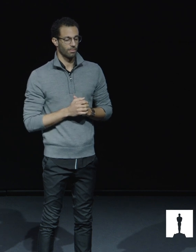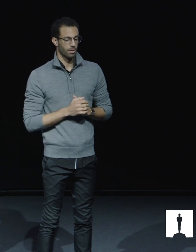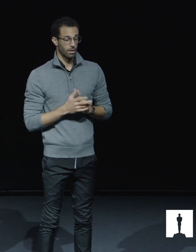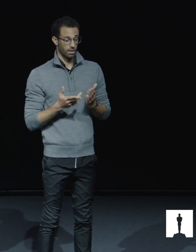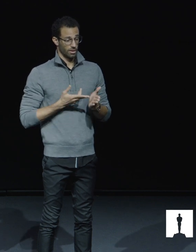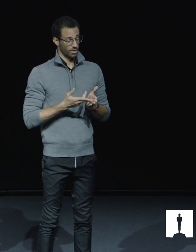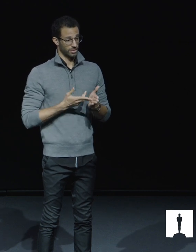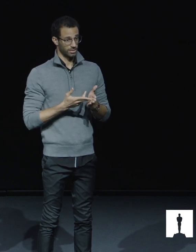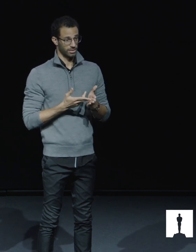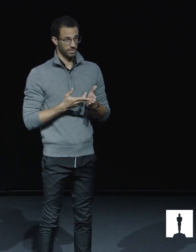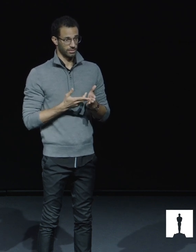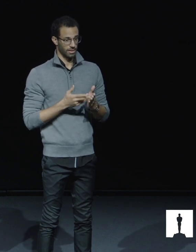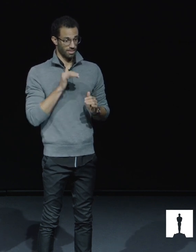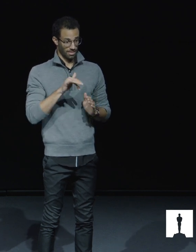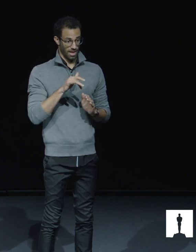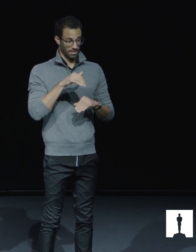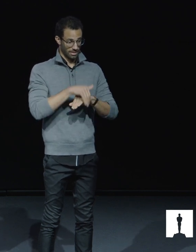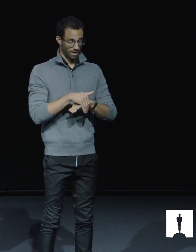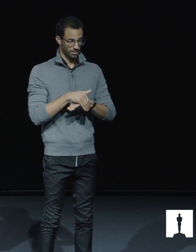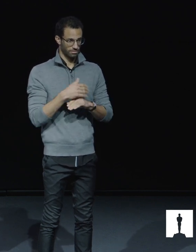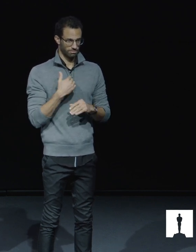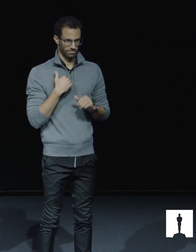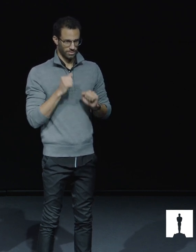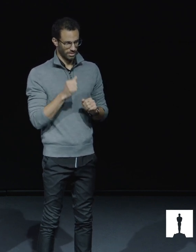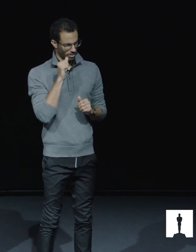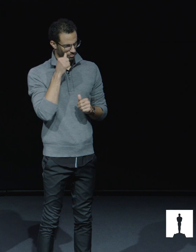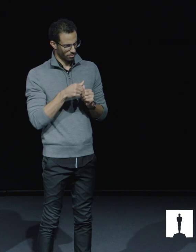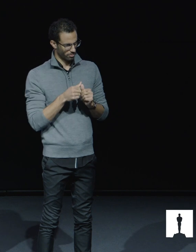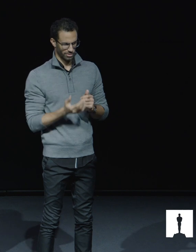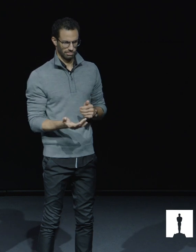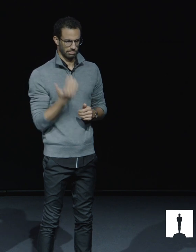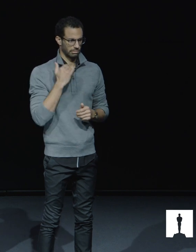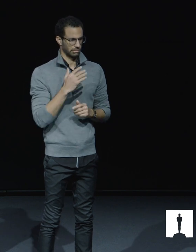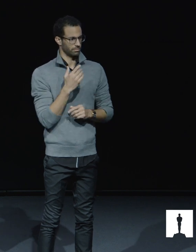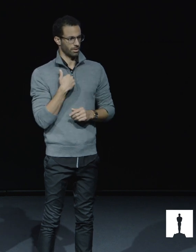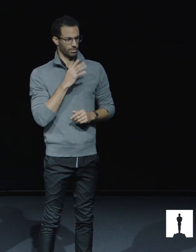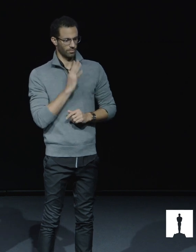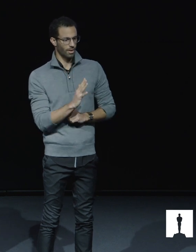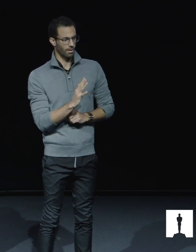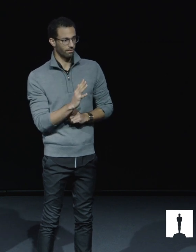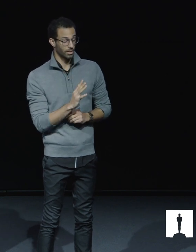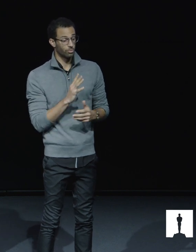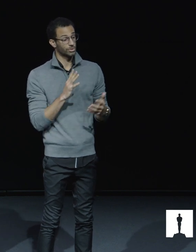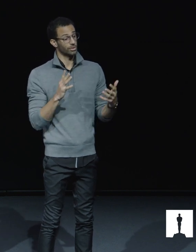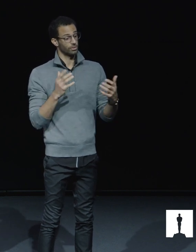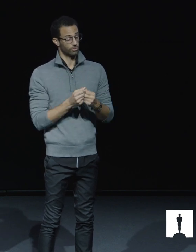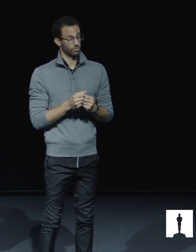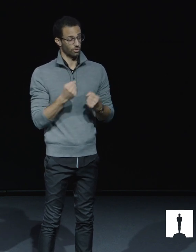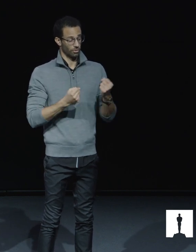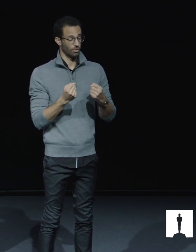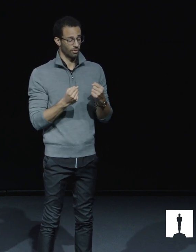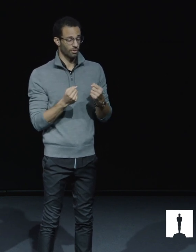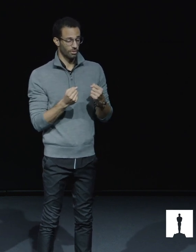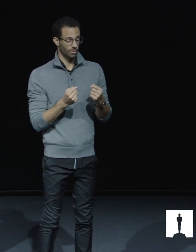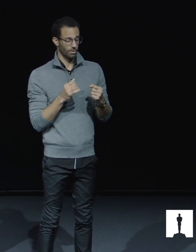only real memory of that night, since I was five, was the car crash, the gathering in